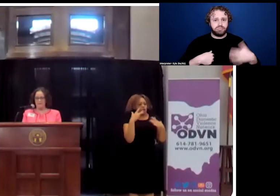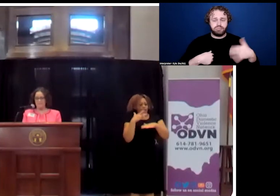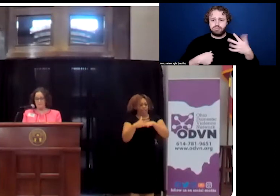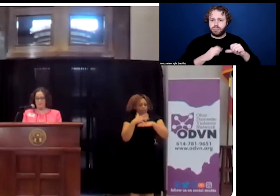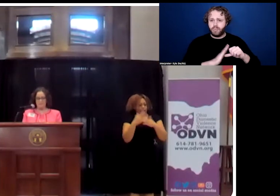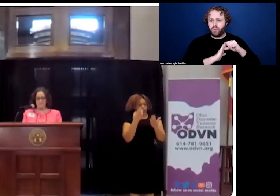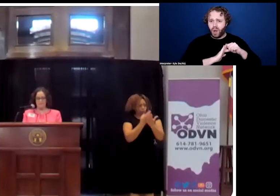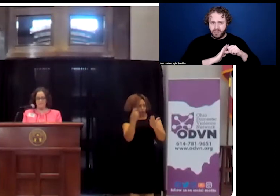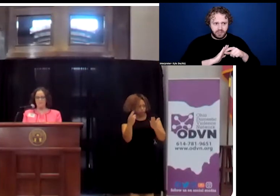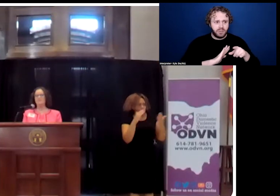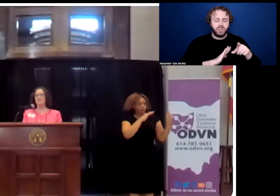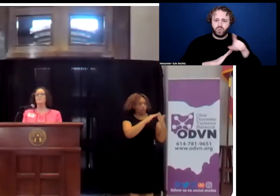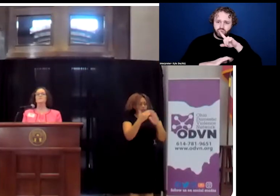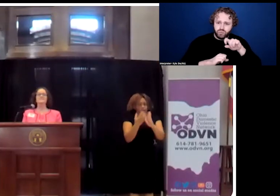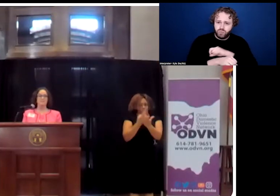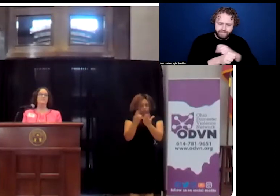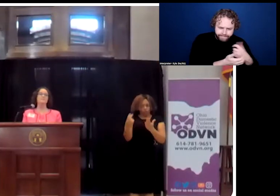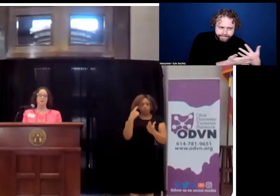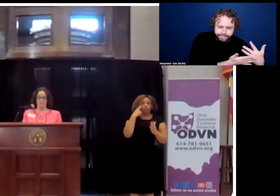community resources for her shelter was something to behold.